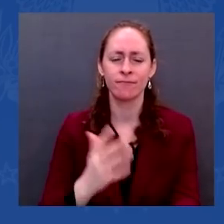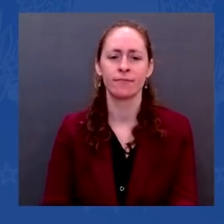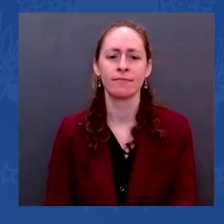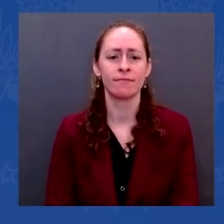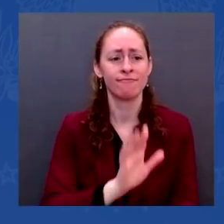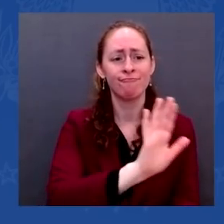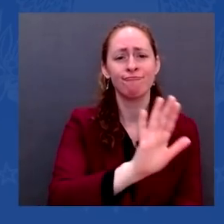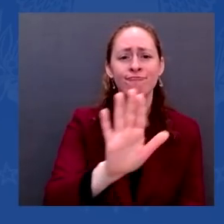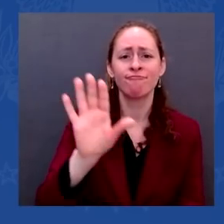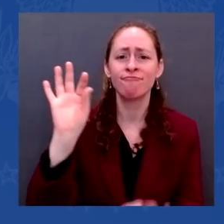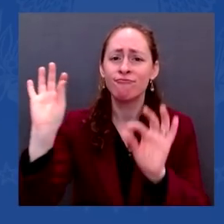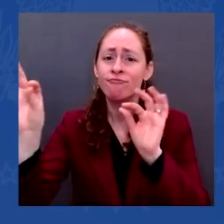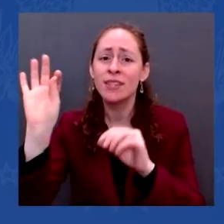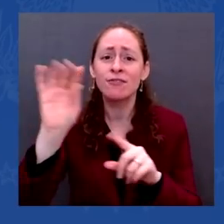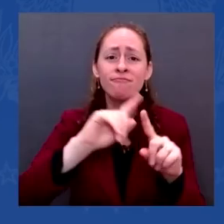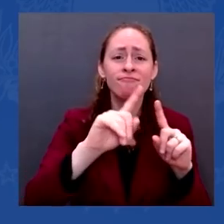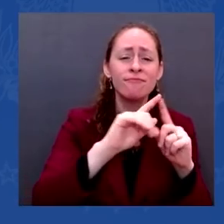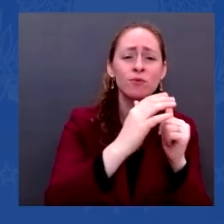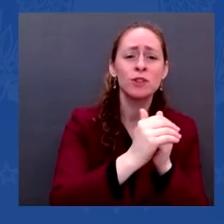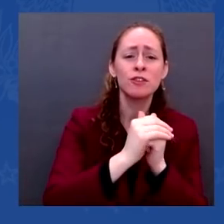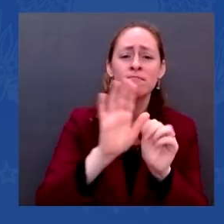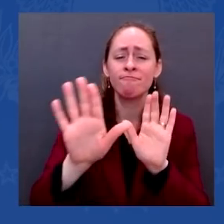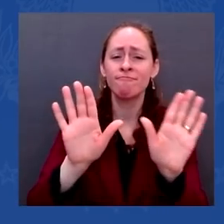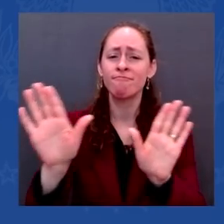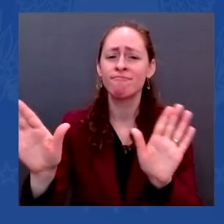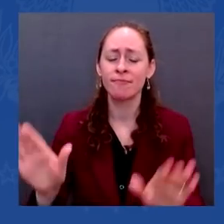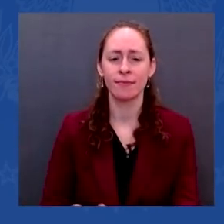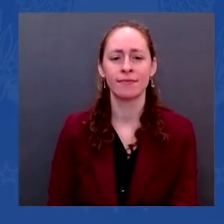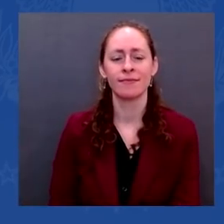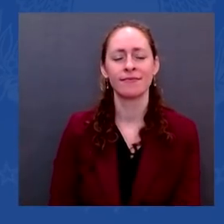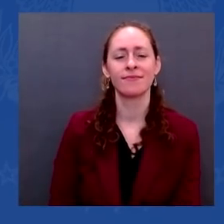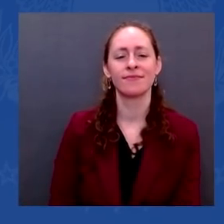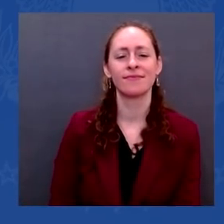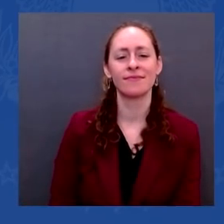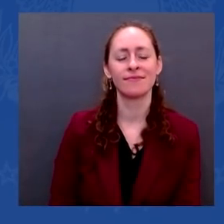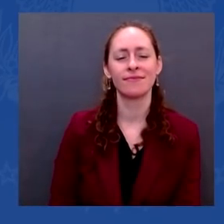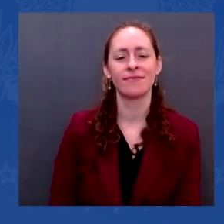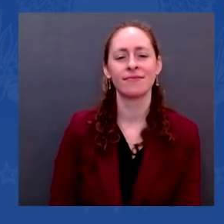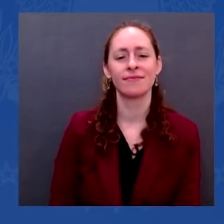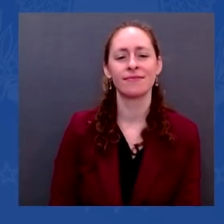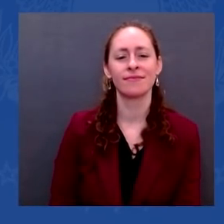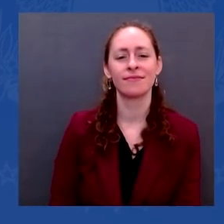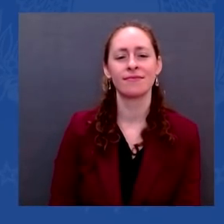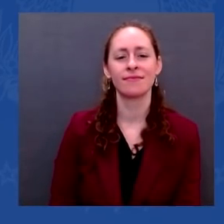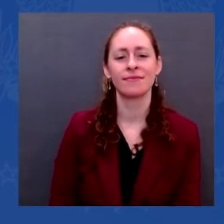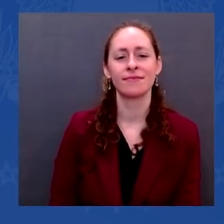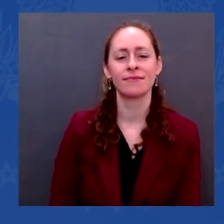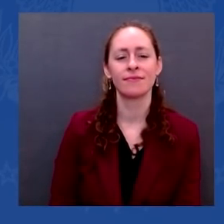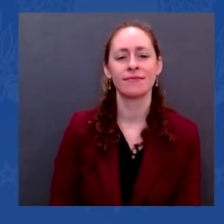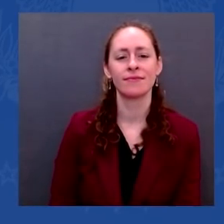Nehemiah, as we all know, was neither a priest nor a prophet. He was a city official.